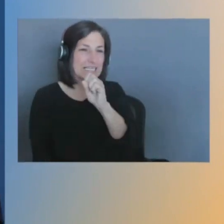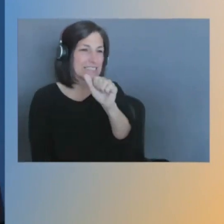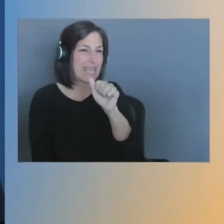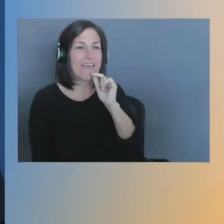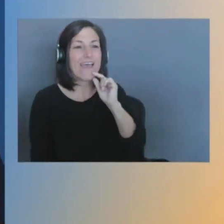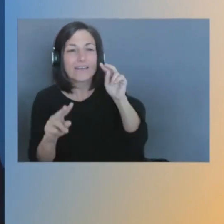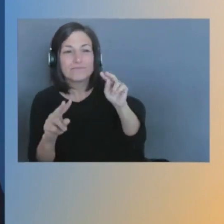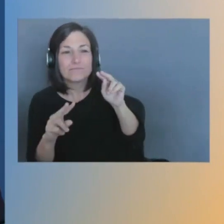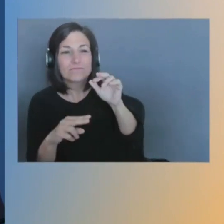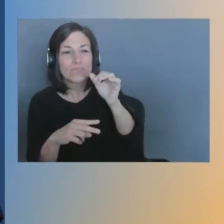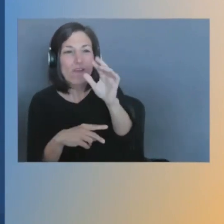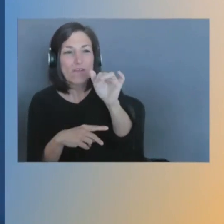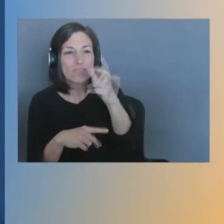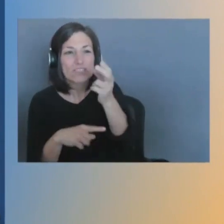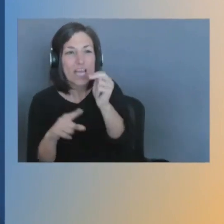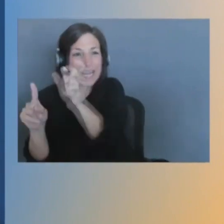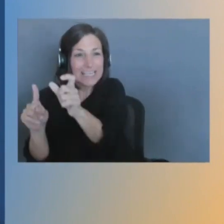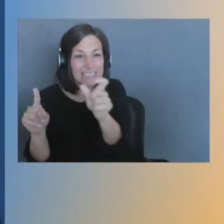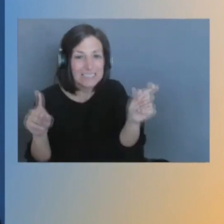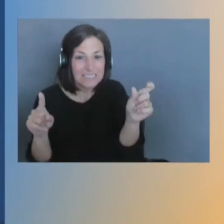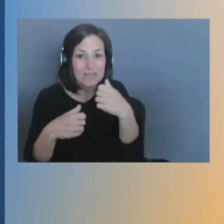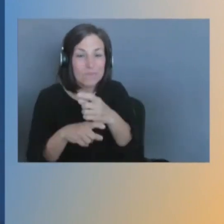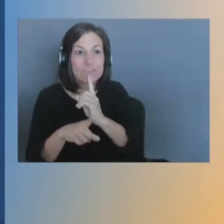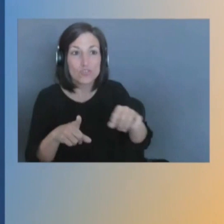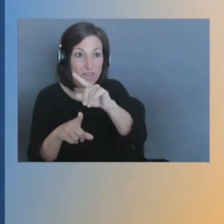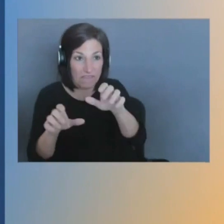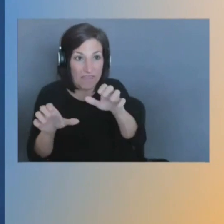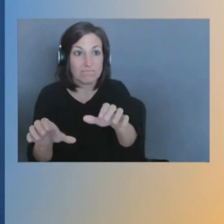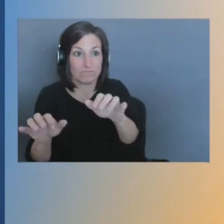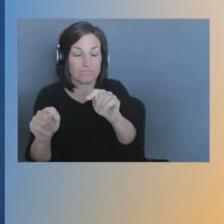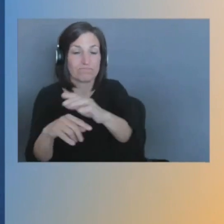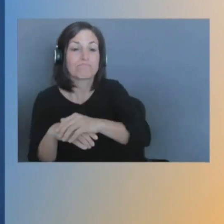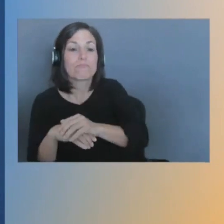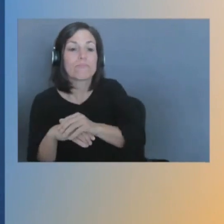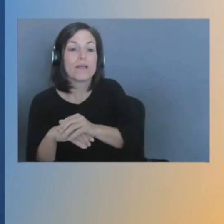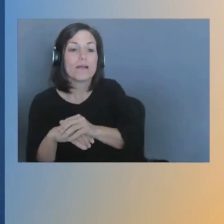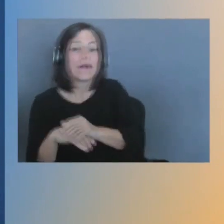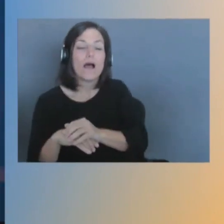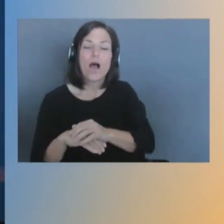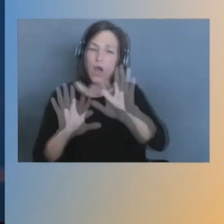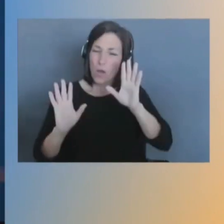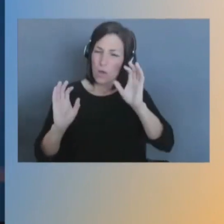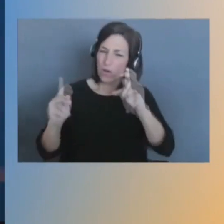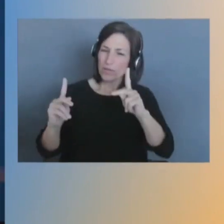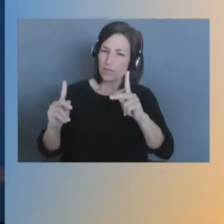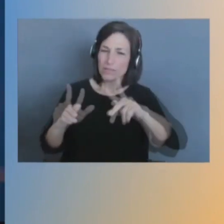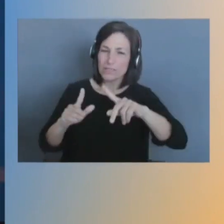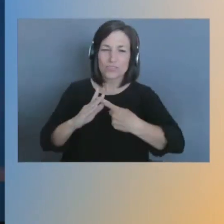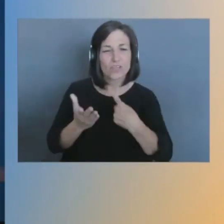and helping customers to adopt them. Okay, why don't we start off with talking about how customers can access Graviton